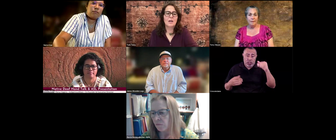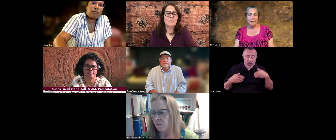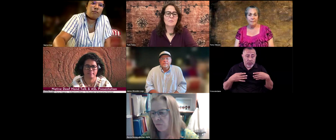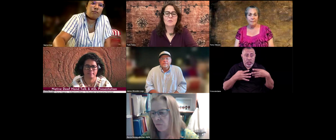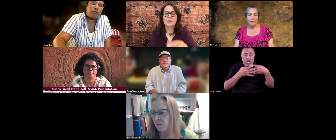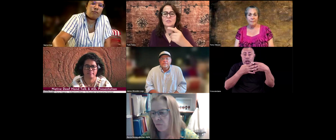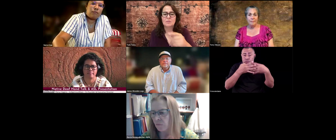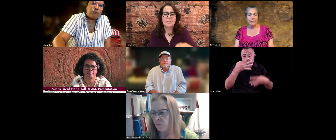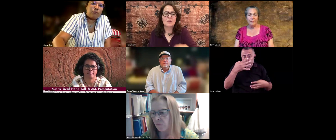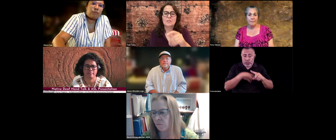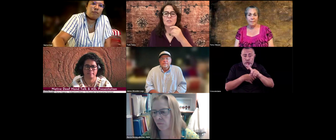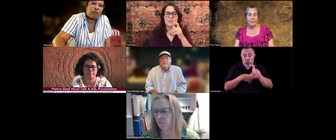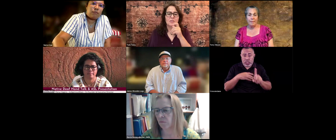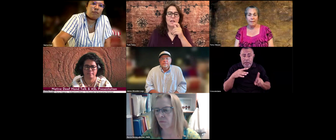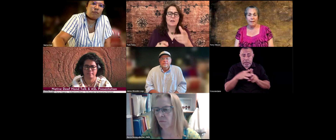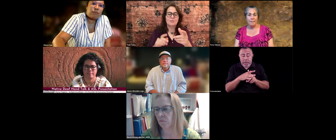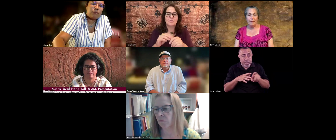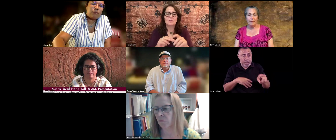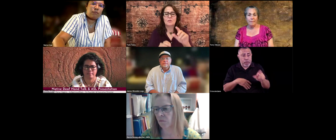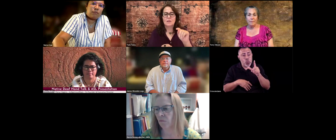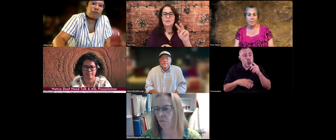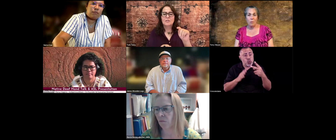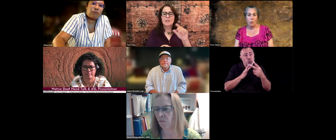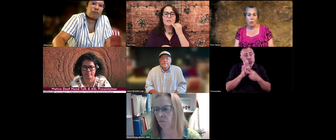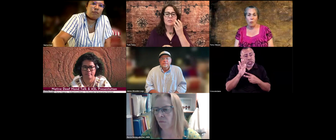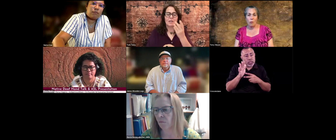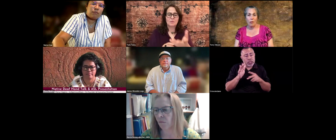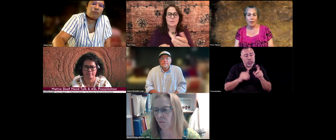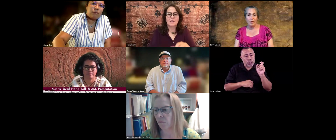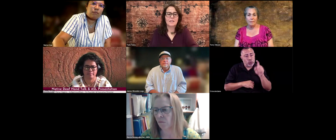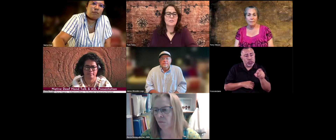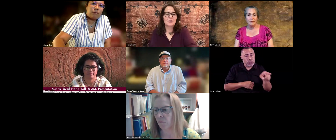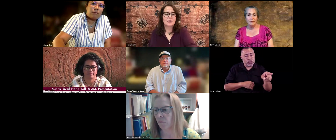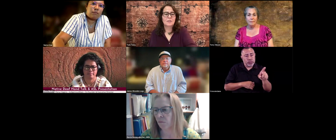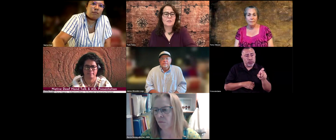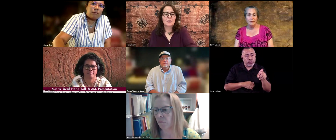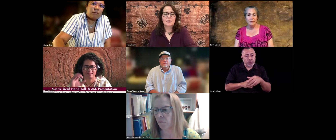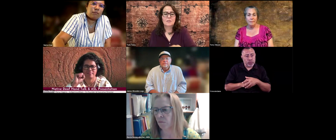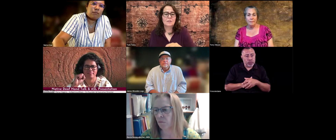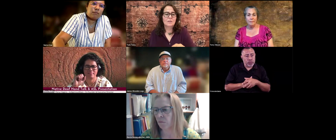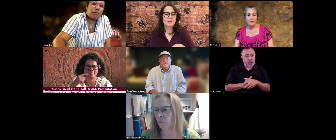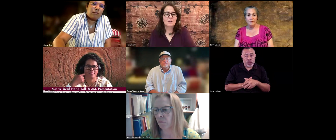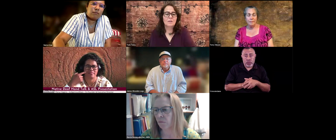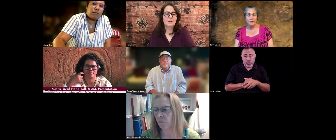Who wants to read the questions out to Terry and James Windlegs. I can see that.